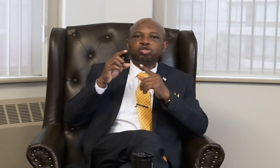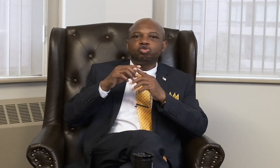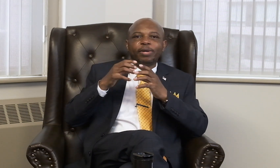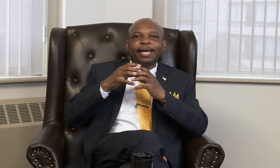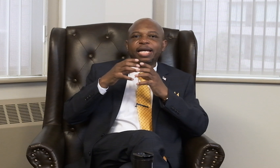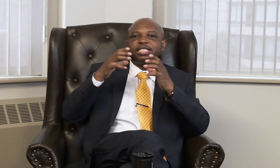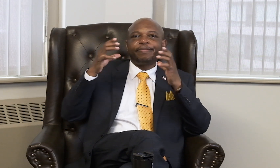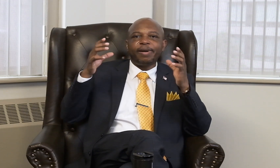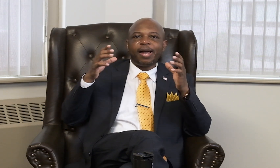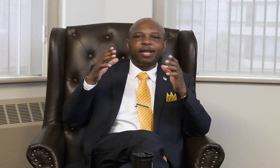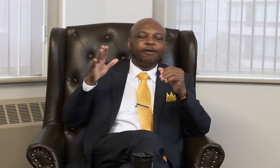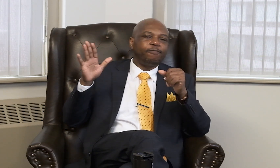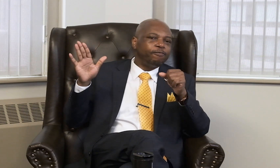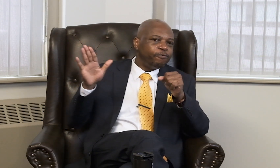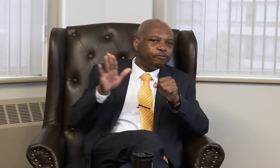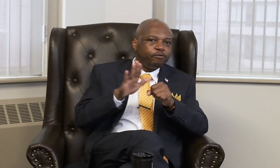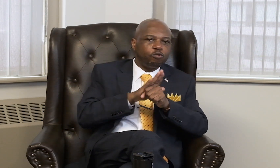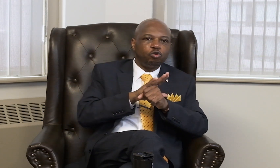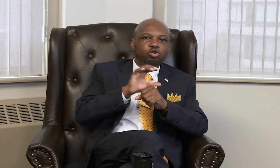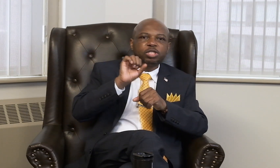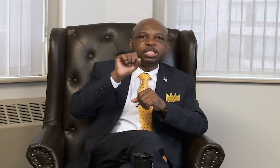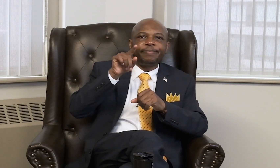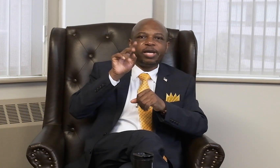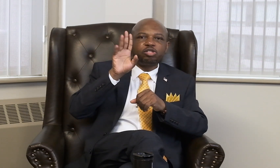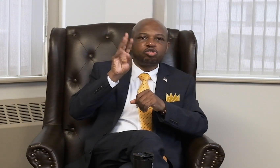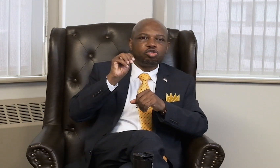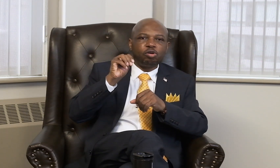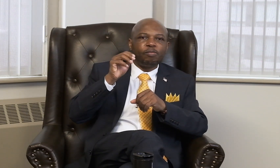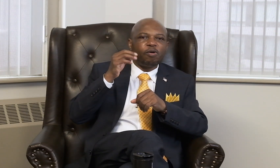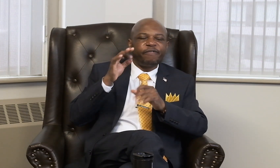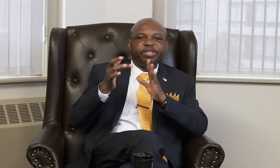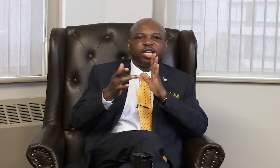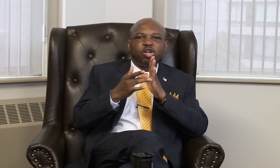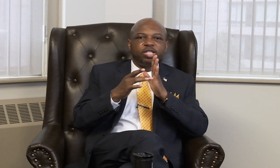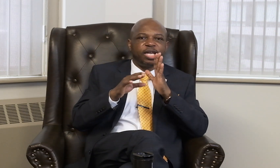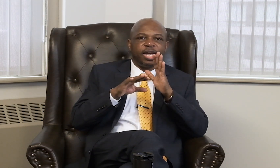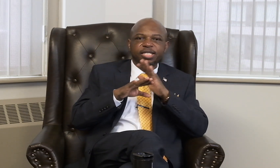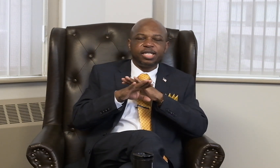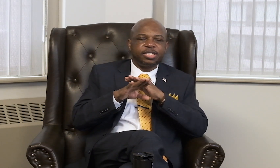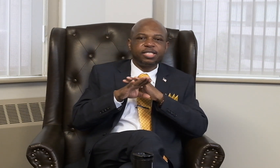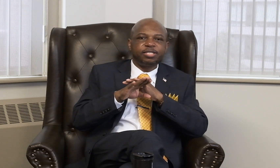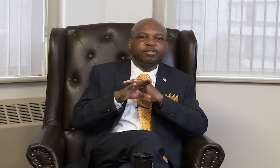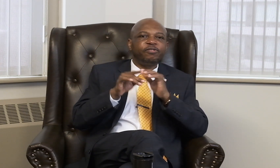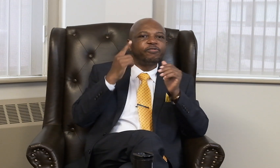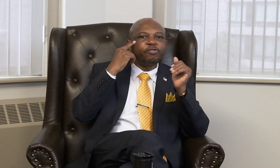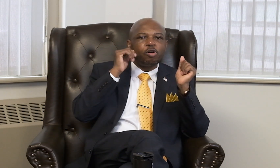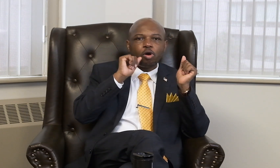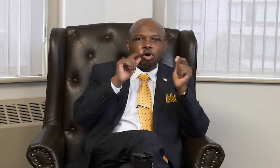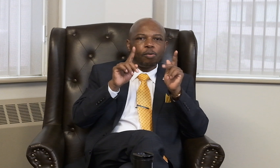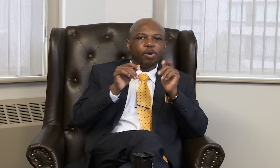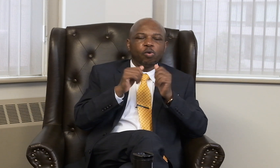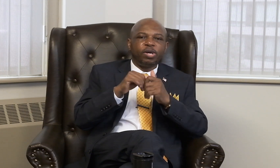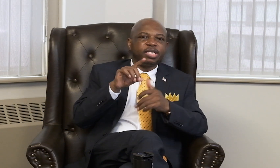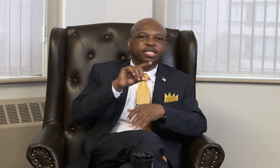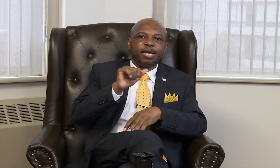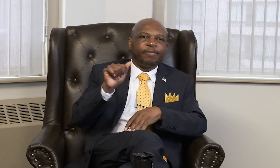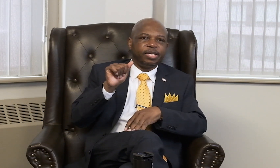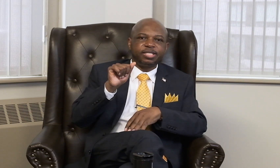of technology access for individuals with disabilities in the state of Massachusetts.